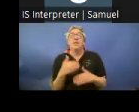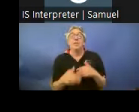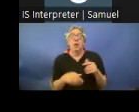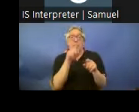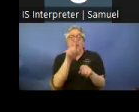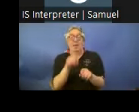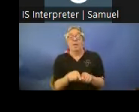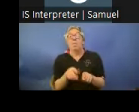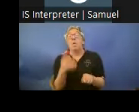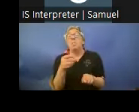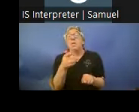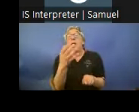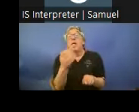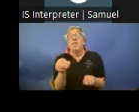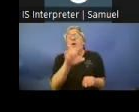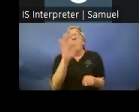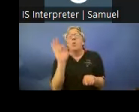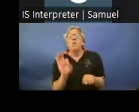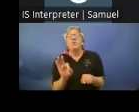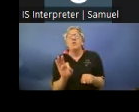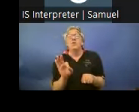on others, I can try to address them.